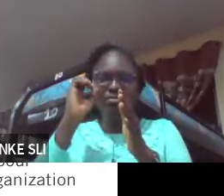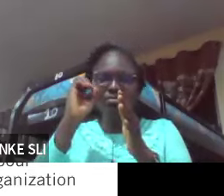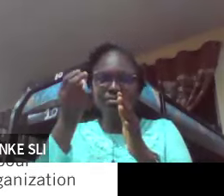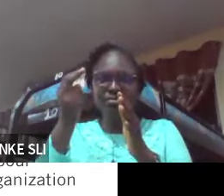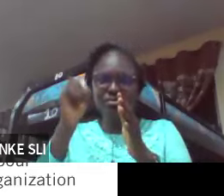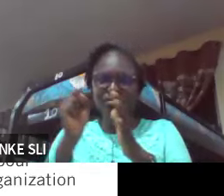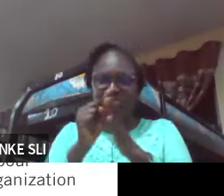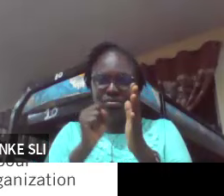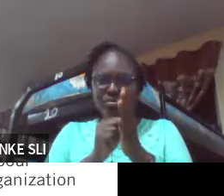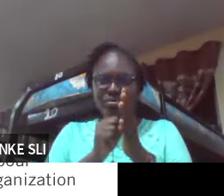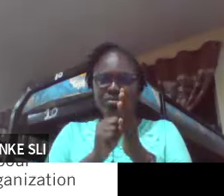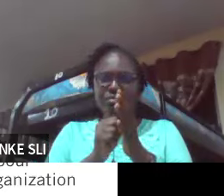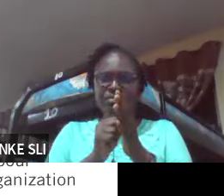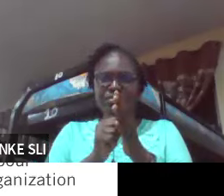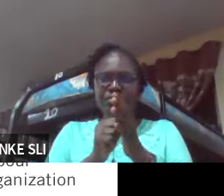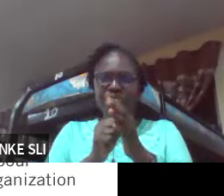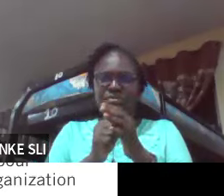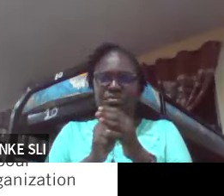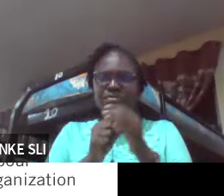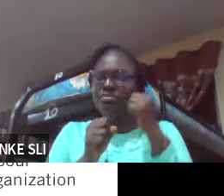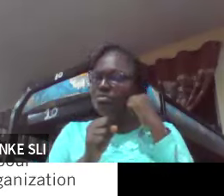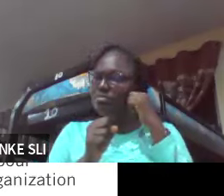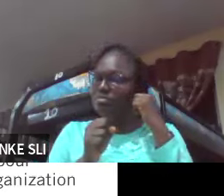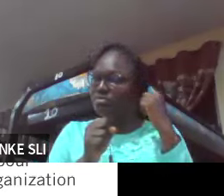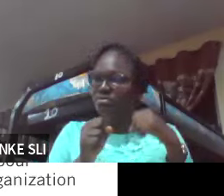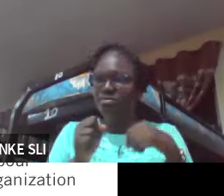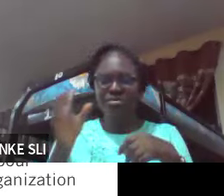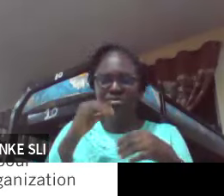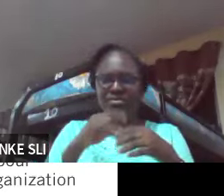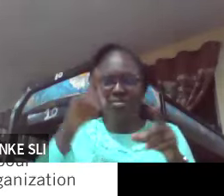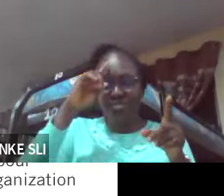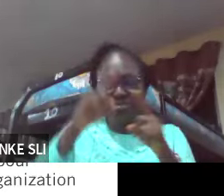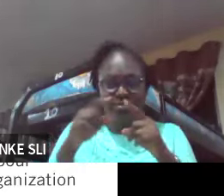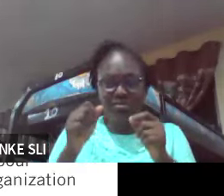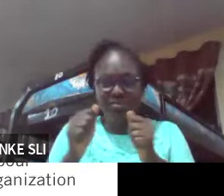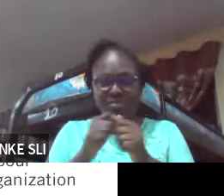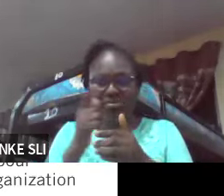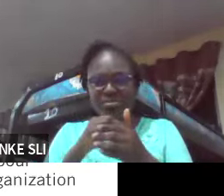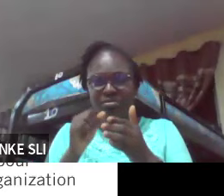Dotun Akinseinde: I know Lagos State had an agreement with Kb. State, where they had one thing they call the Lake Rice.